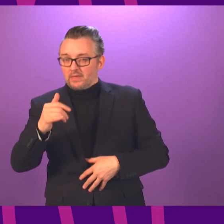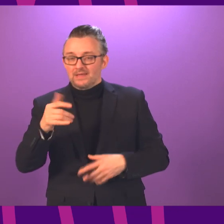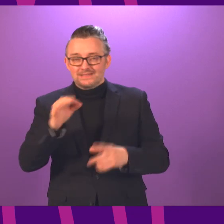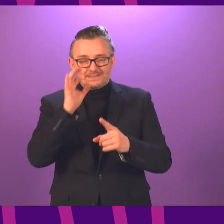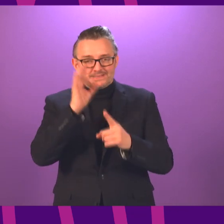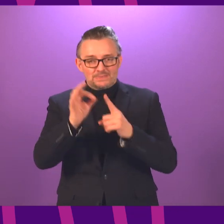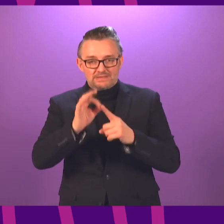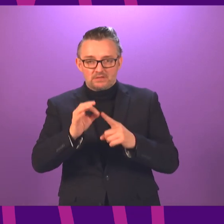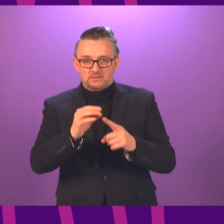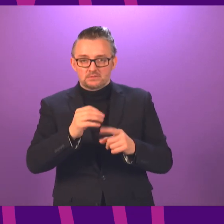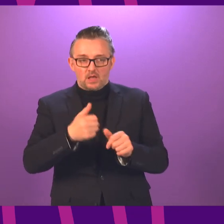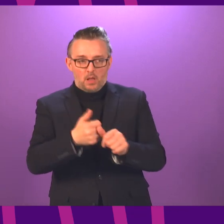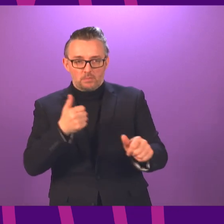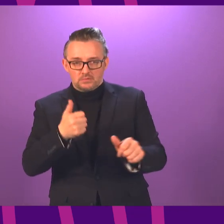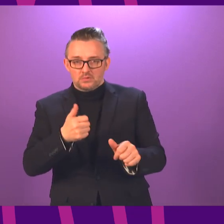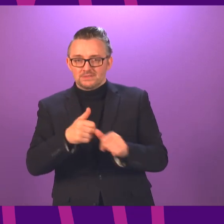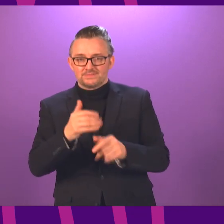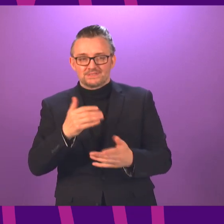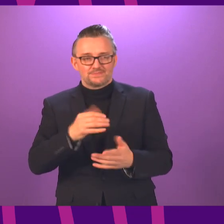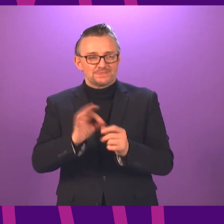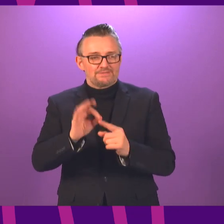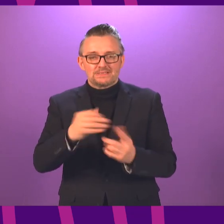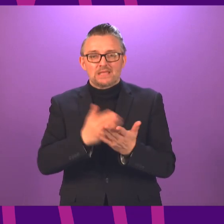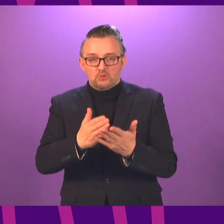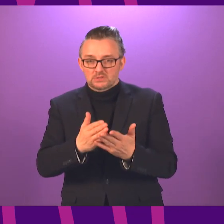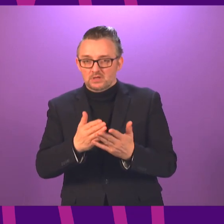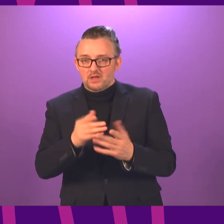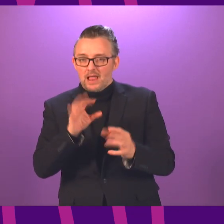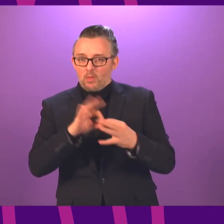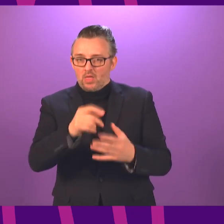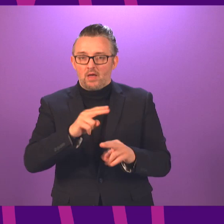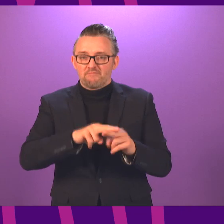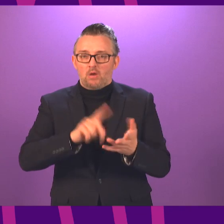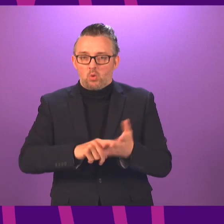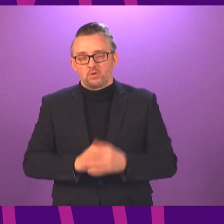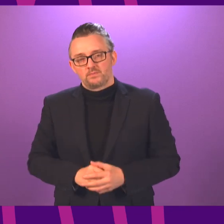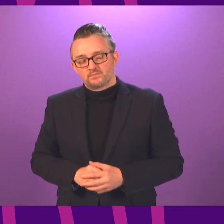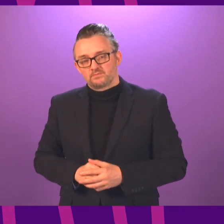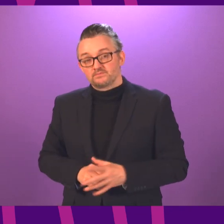The First Minister: The Cabinet Secretary for Finance will—as